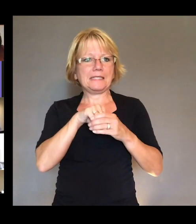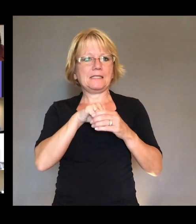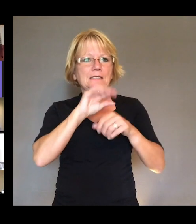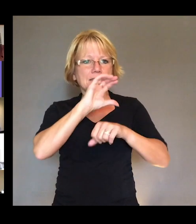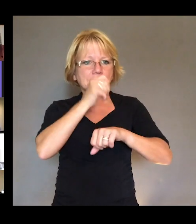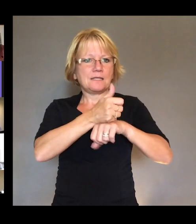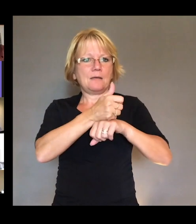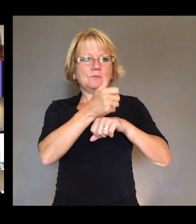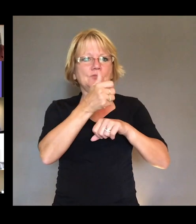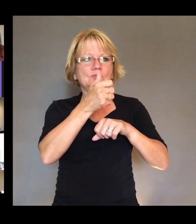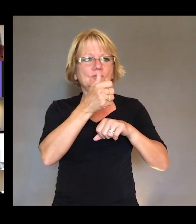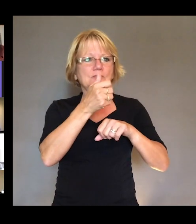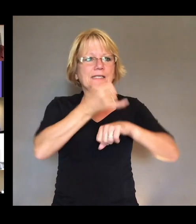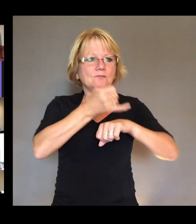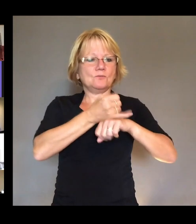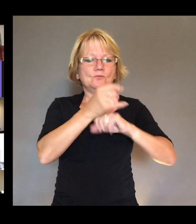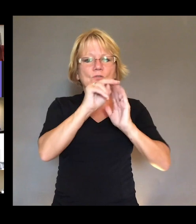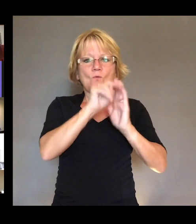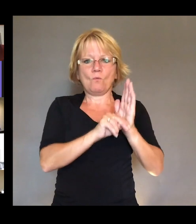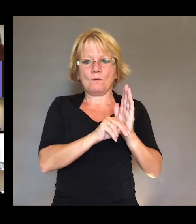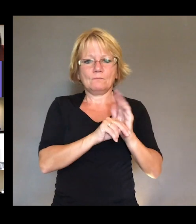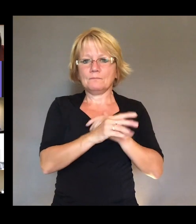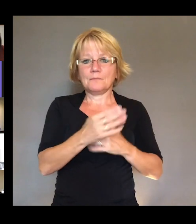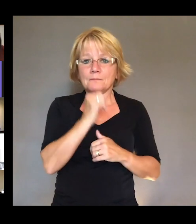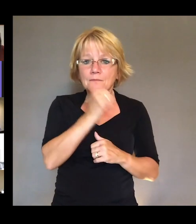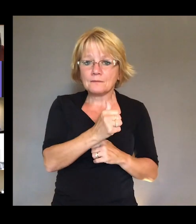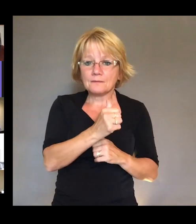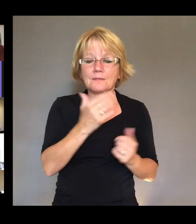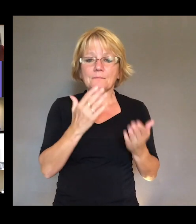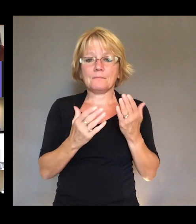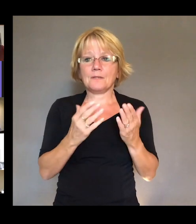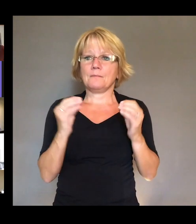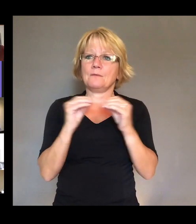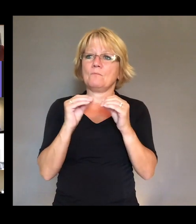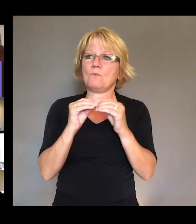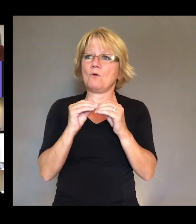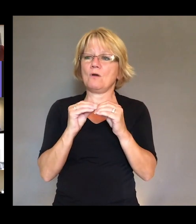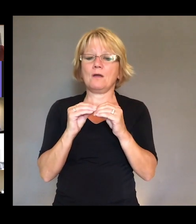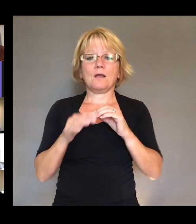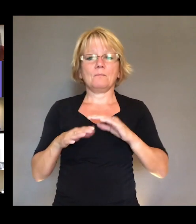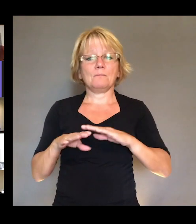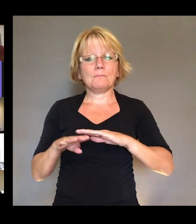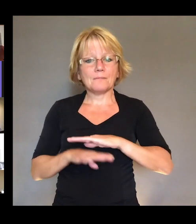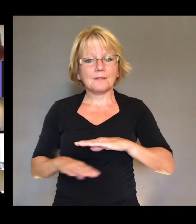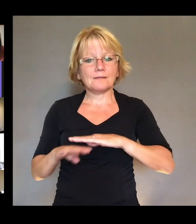established institutional norm. And maybe it doesn't have to be, maybe it is a lot more basic